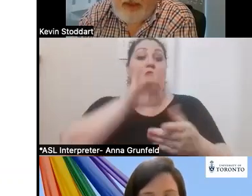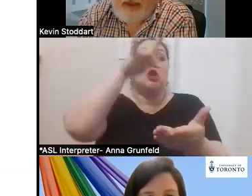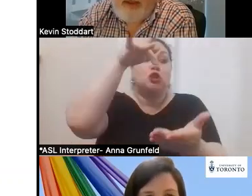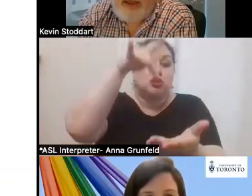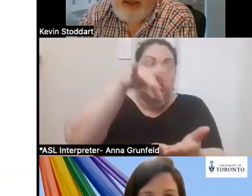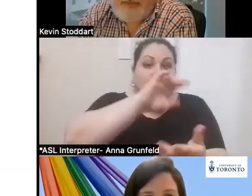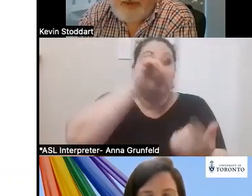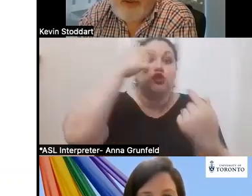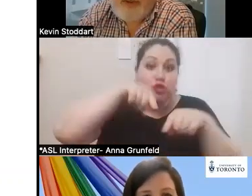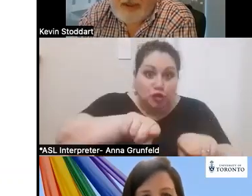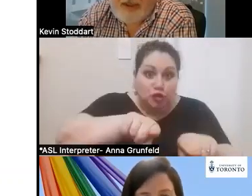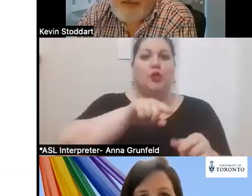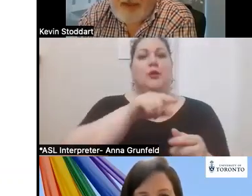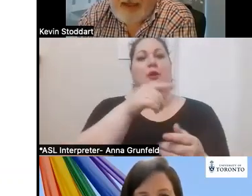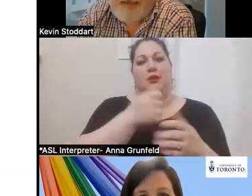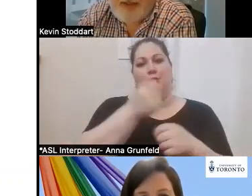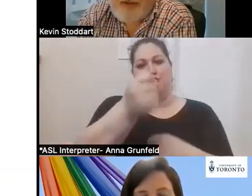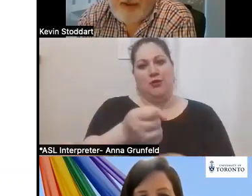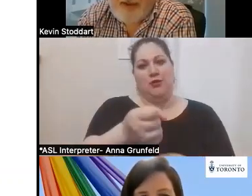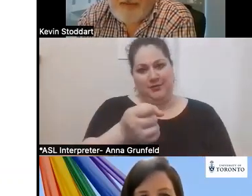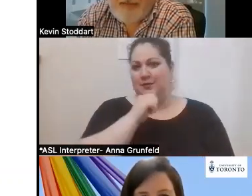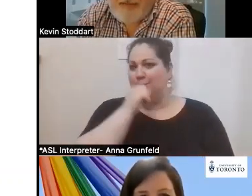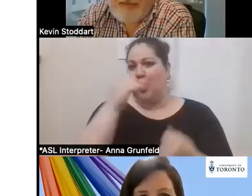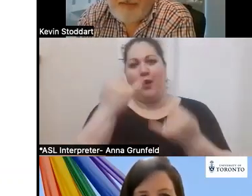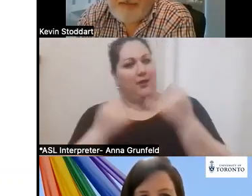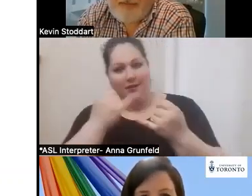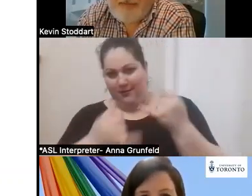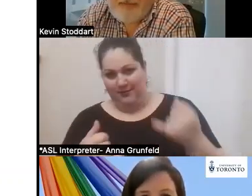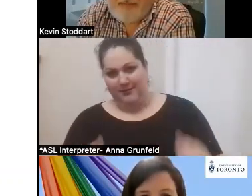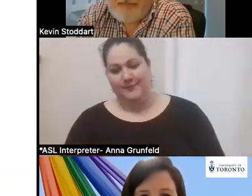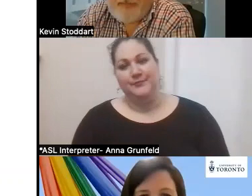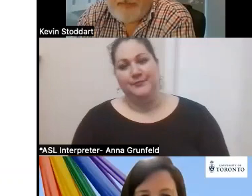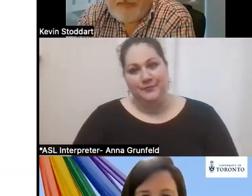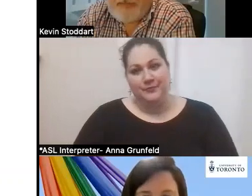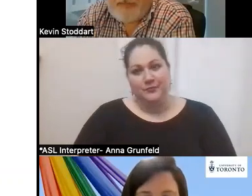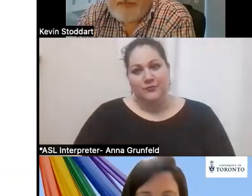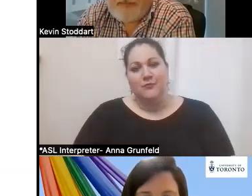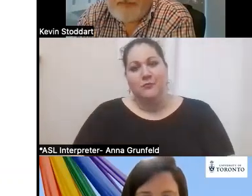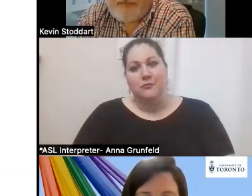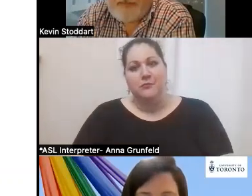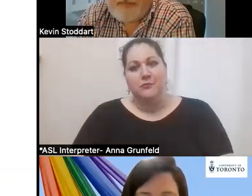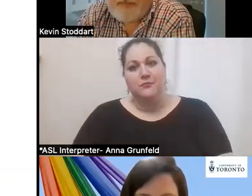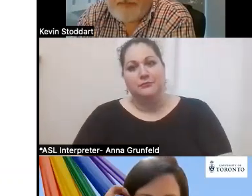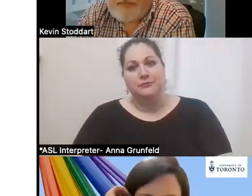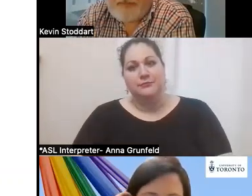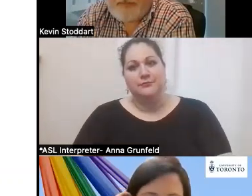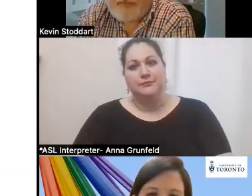Absolutely, absolutely. So, there's some other questions here.